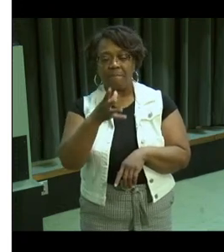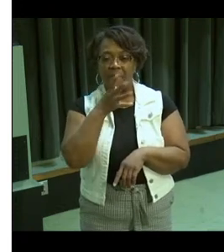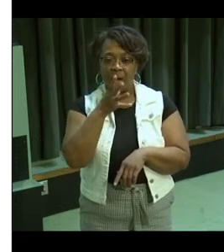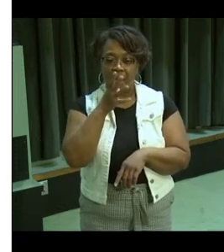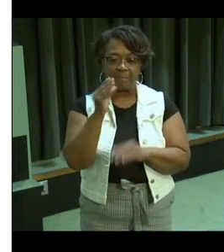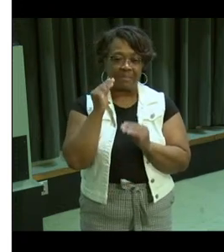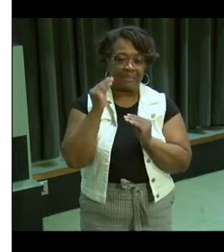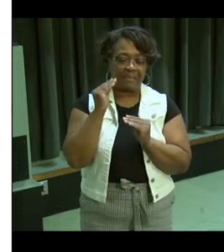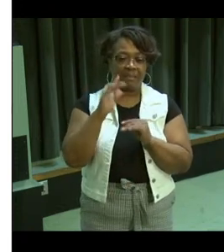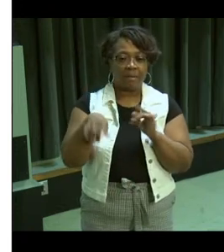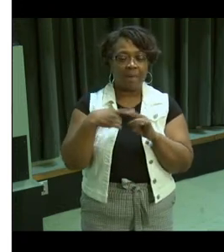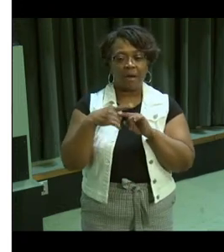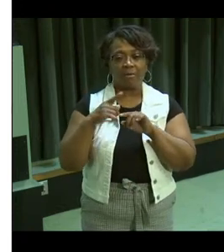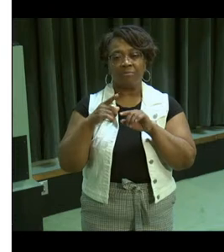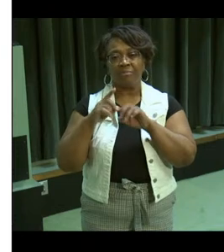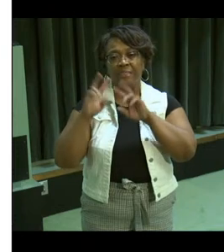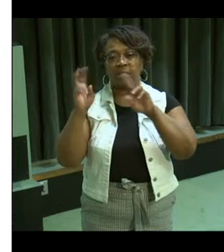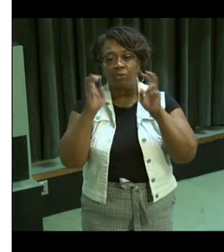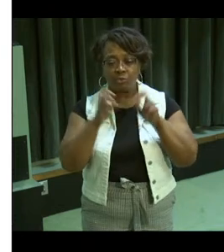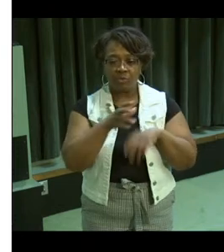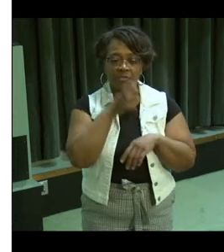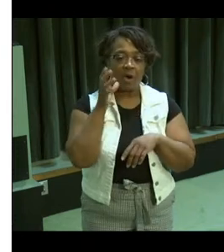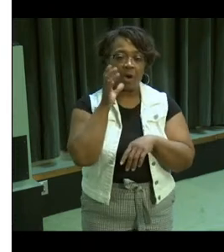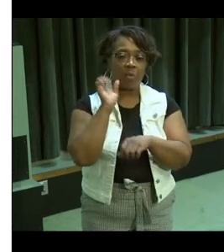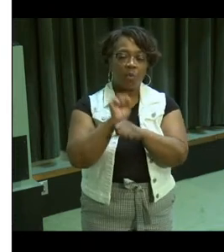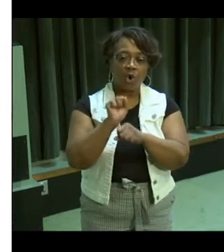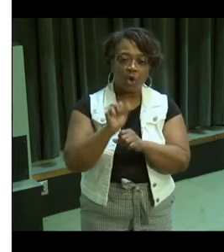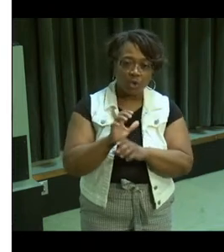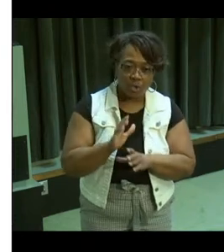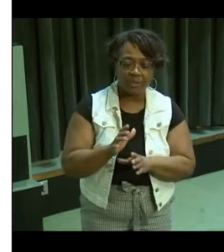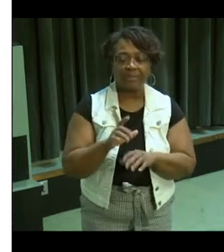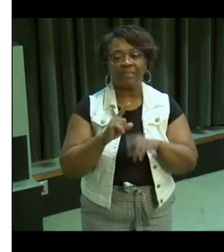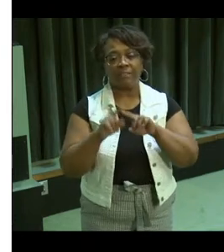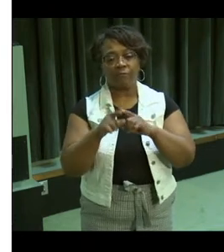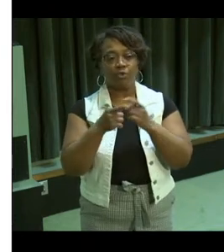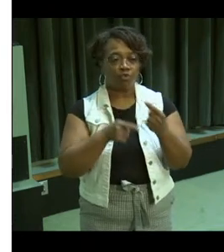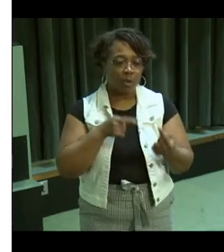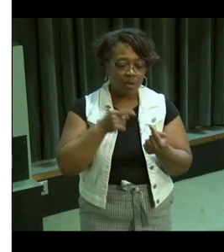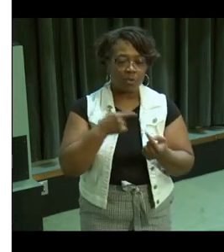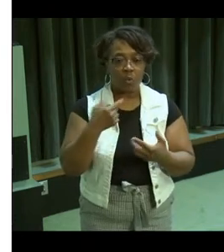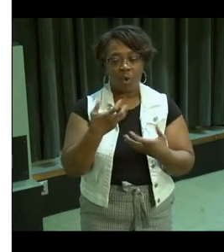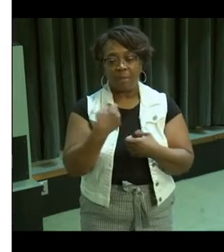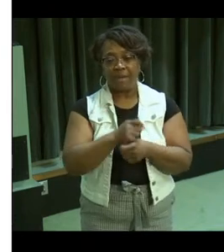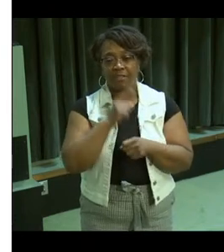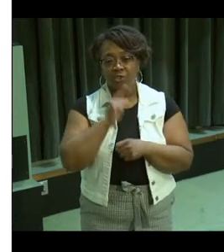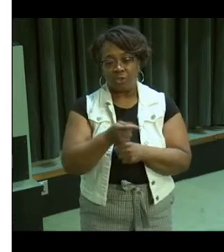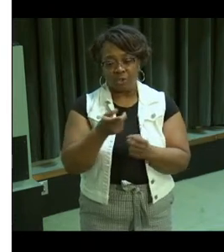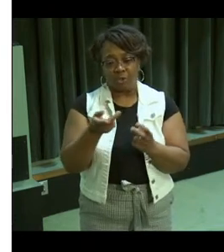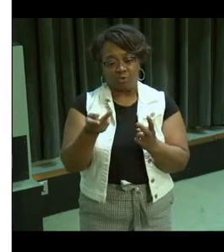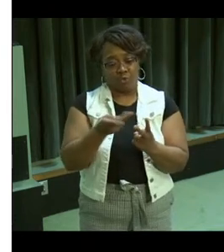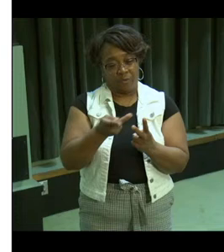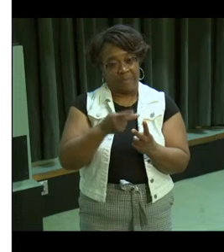about these different issues and about farm workers and about